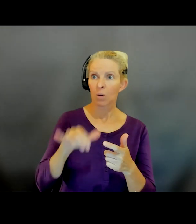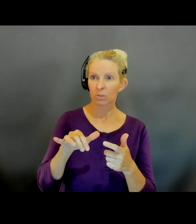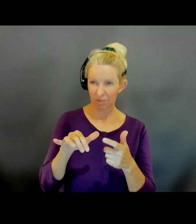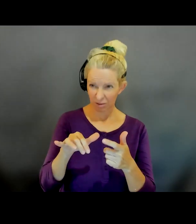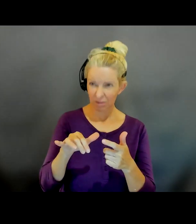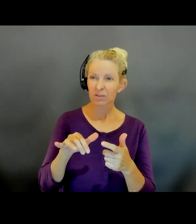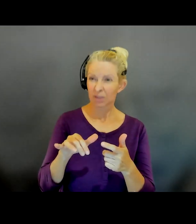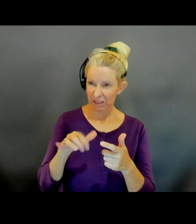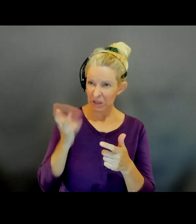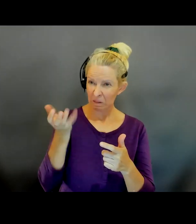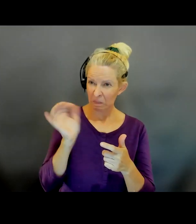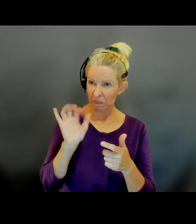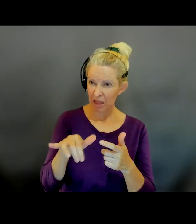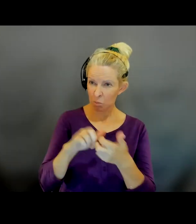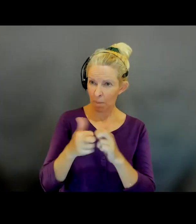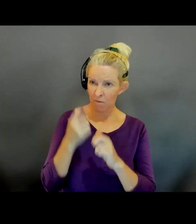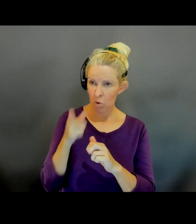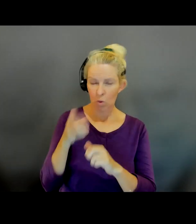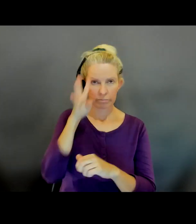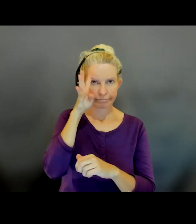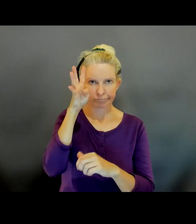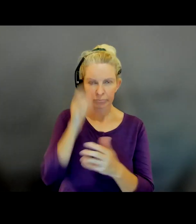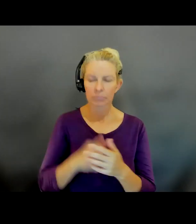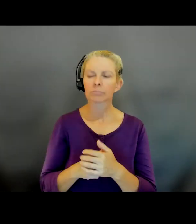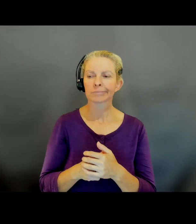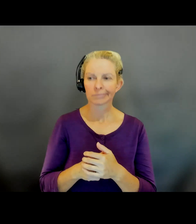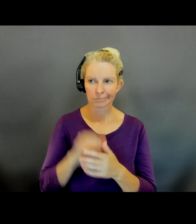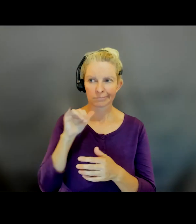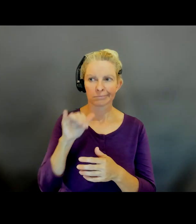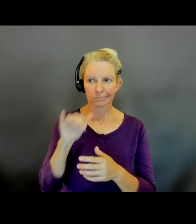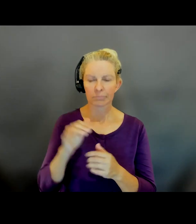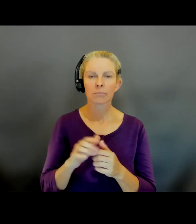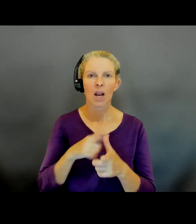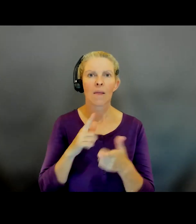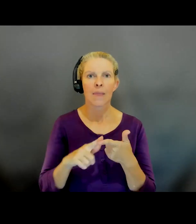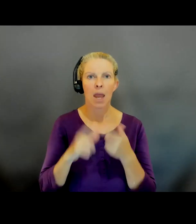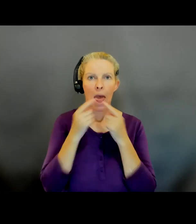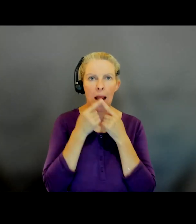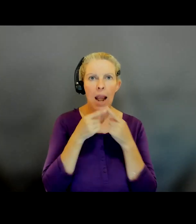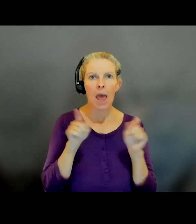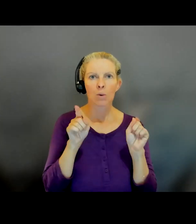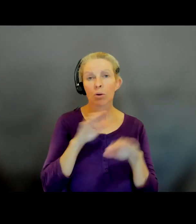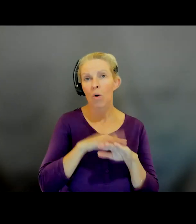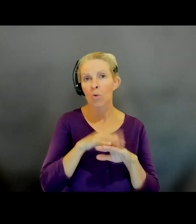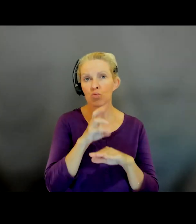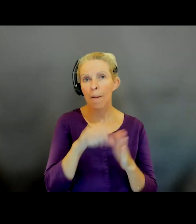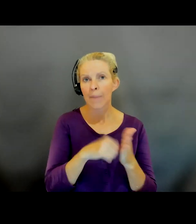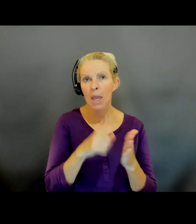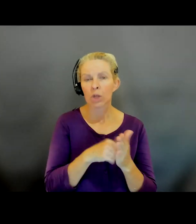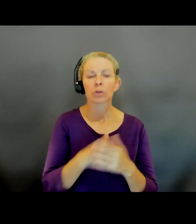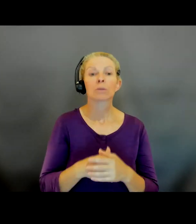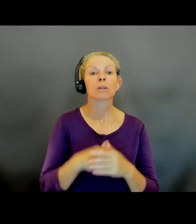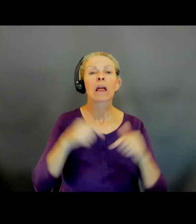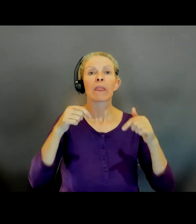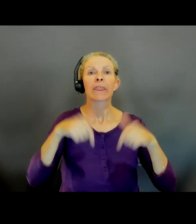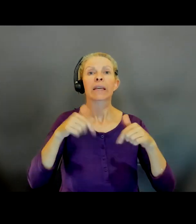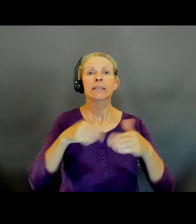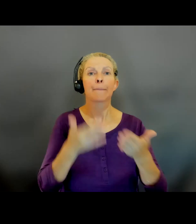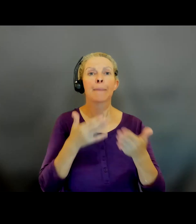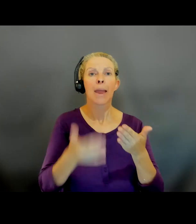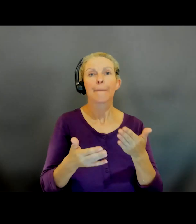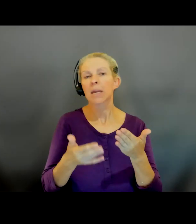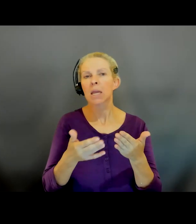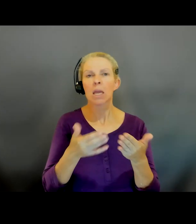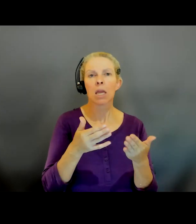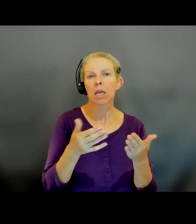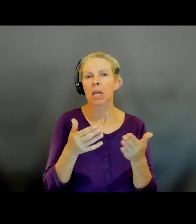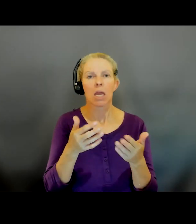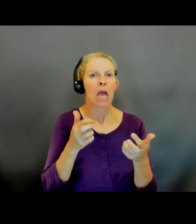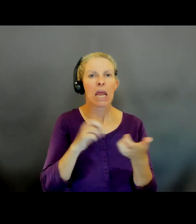on your website, or wherever, that this may be an issue, please contact us for more help. Because